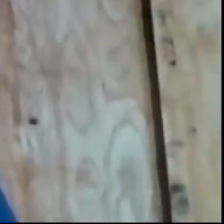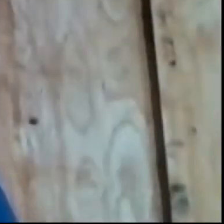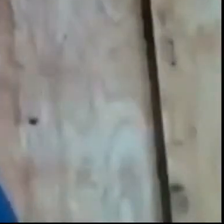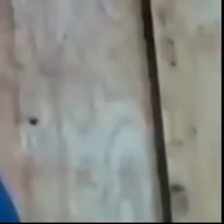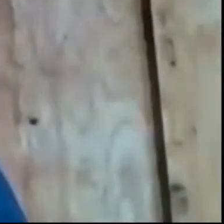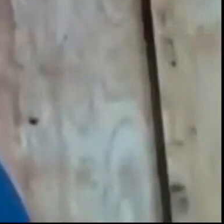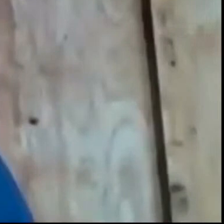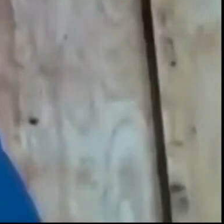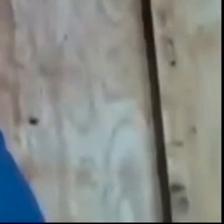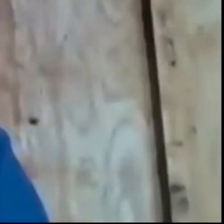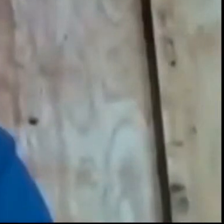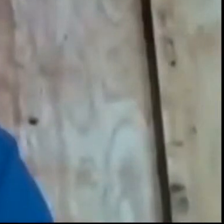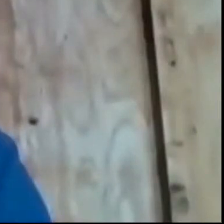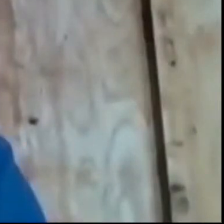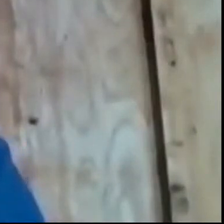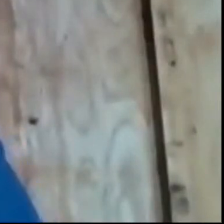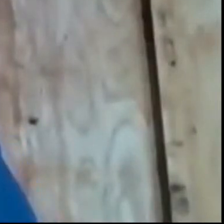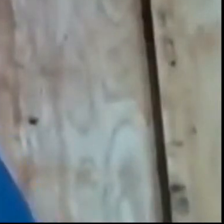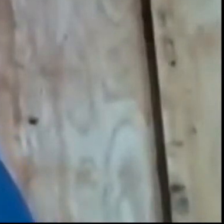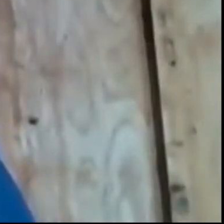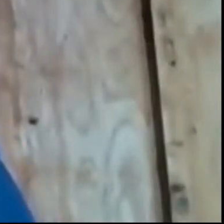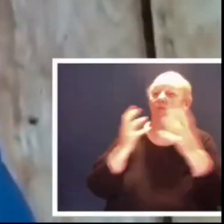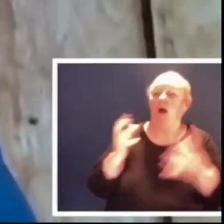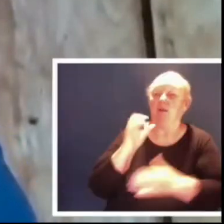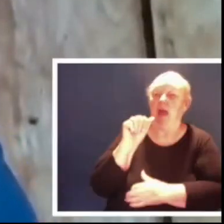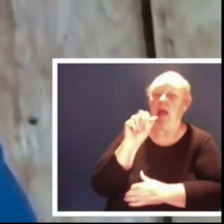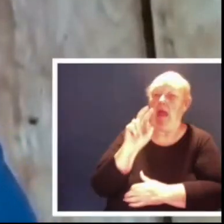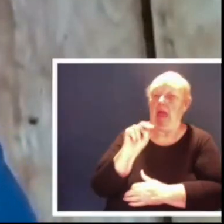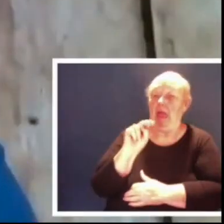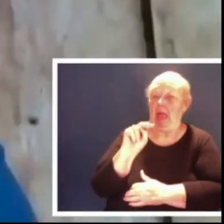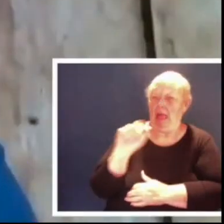Thank you so much, Anna. That was riveting.